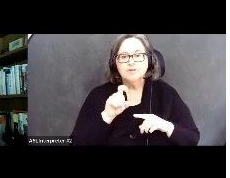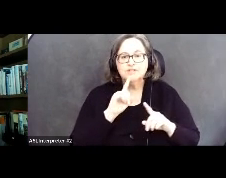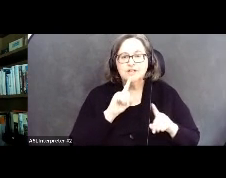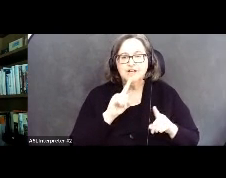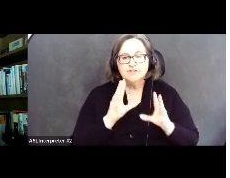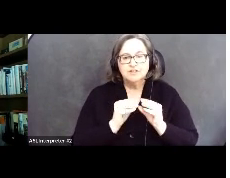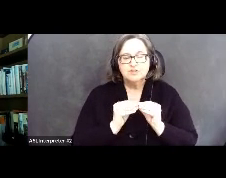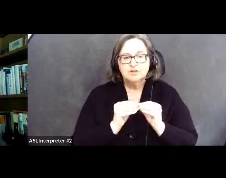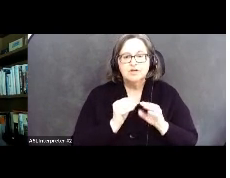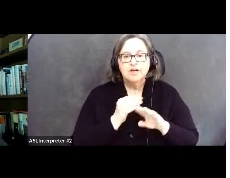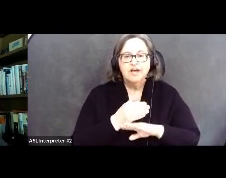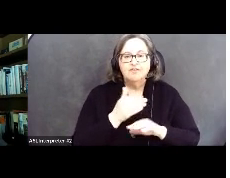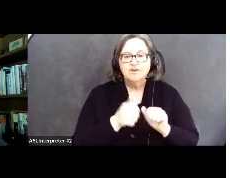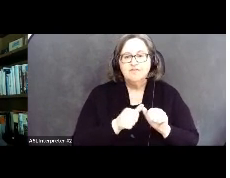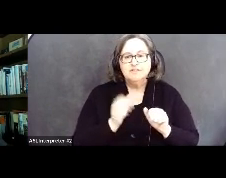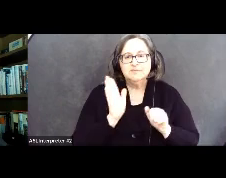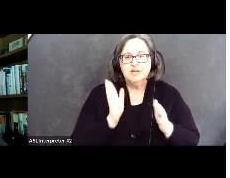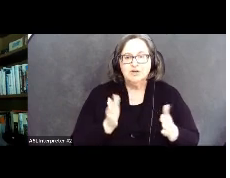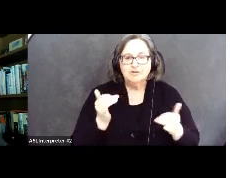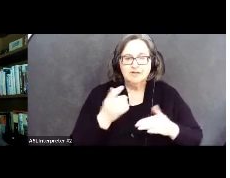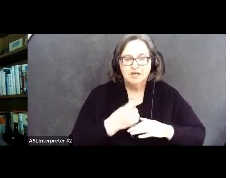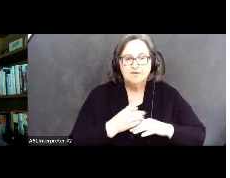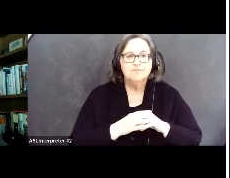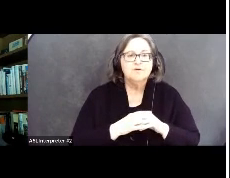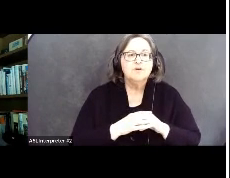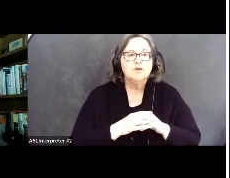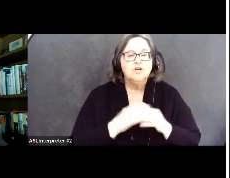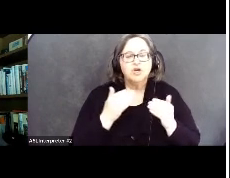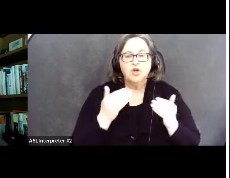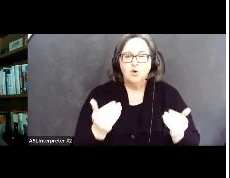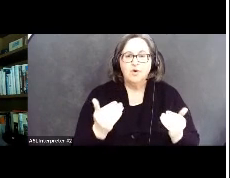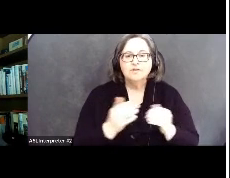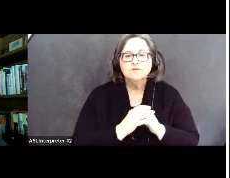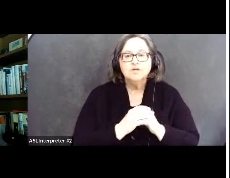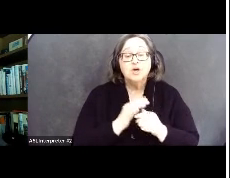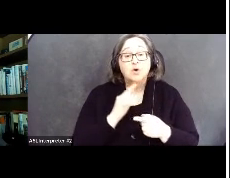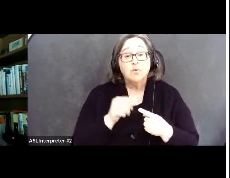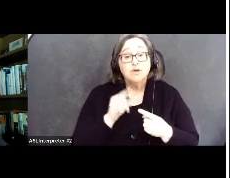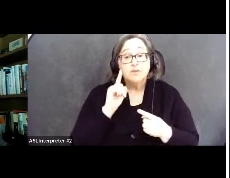period after every speaker today. So go ahead and, when you think of them, put the questions in